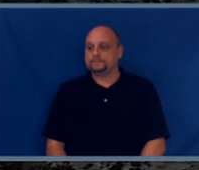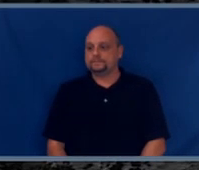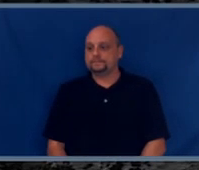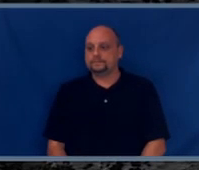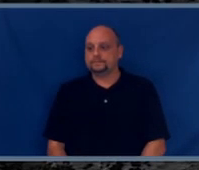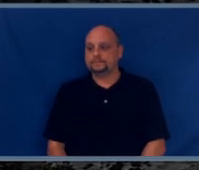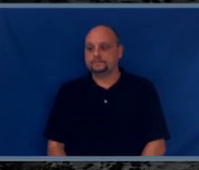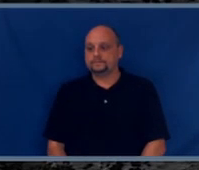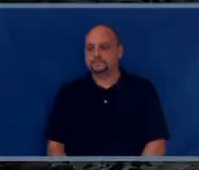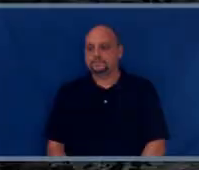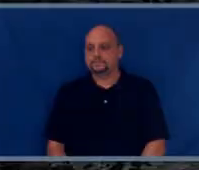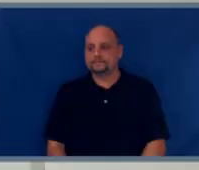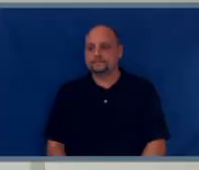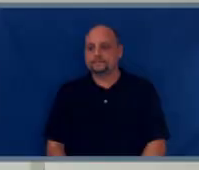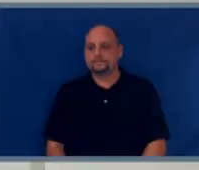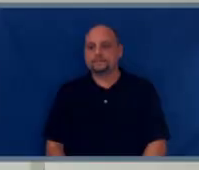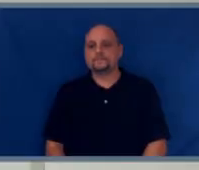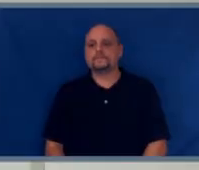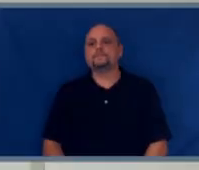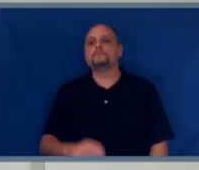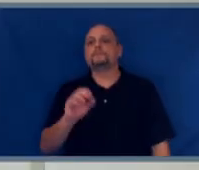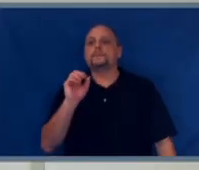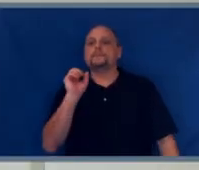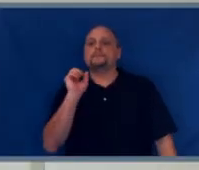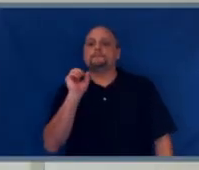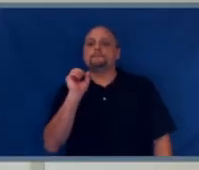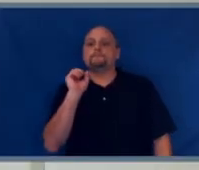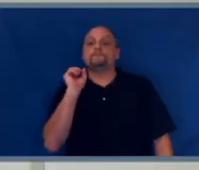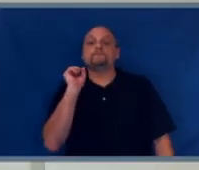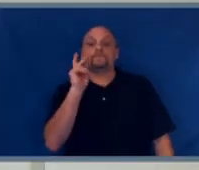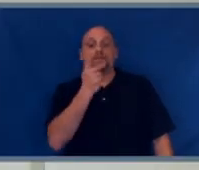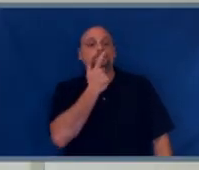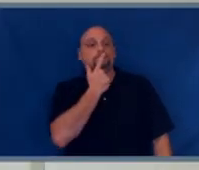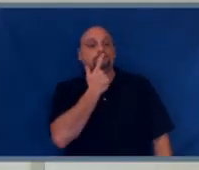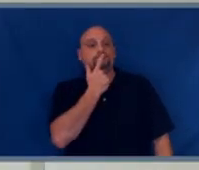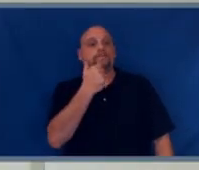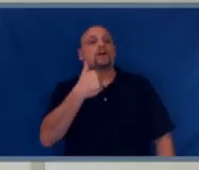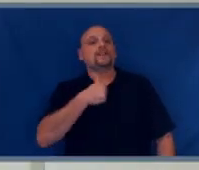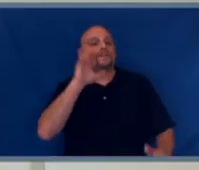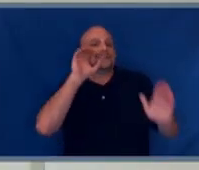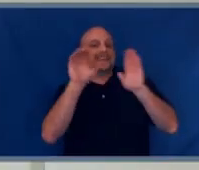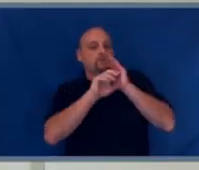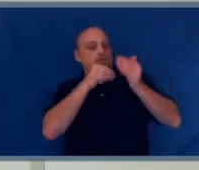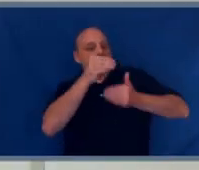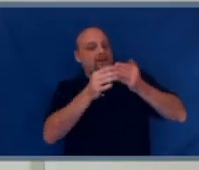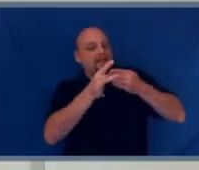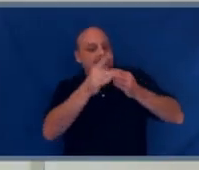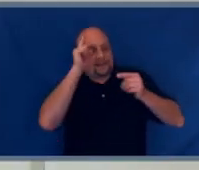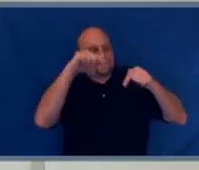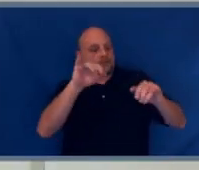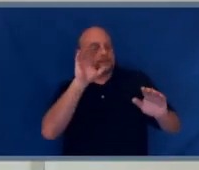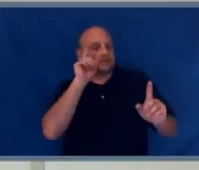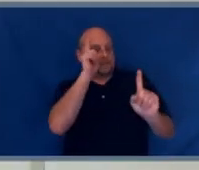I HAVE THIS QUESTION. SO MANY OF THE IMAGES THAT WERE